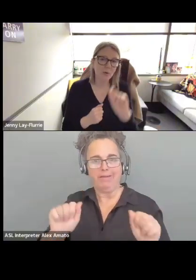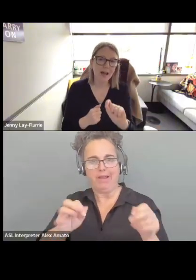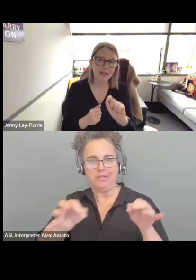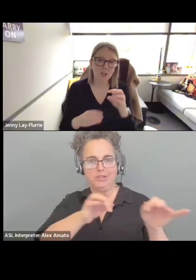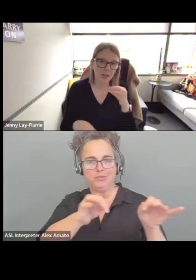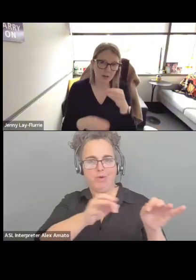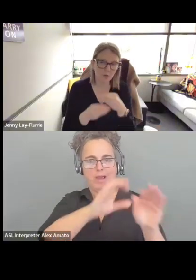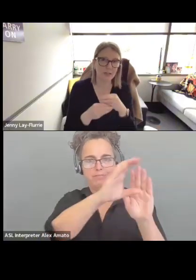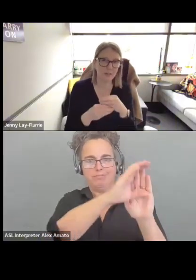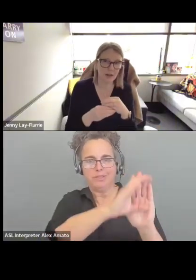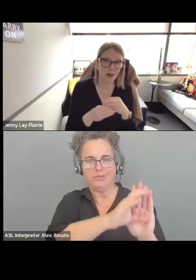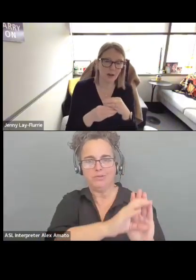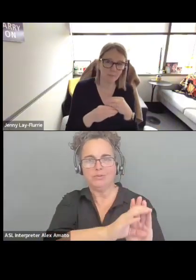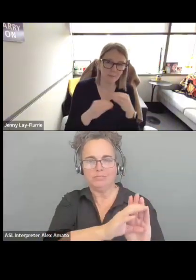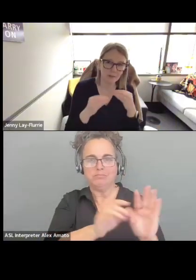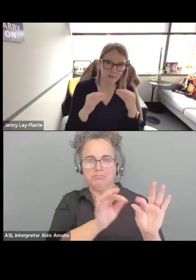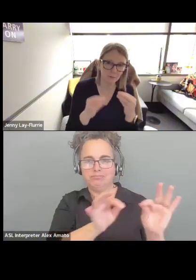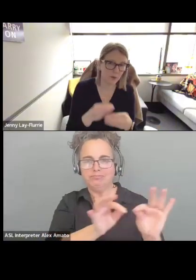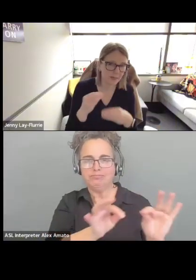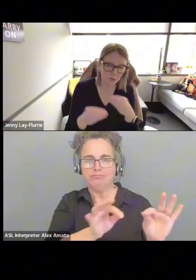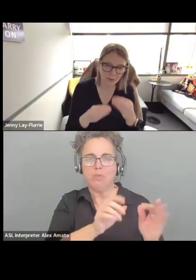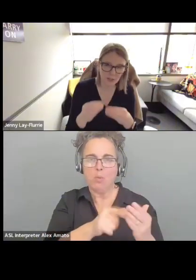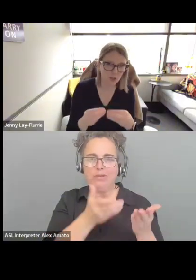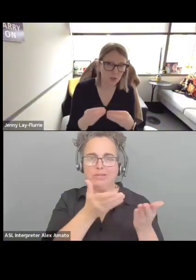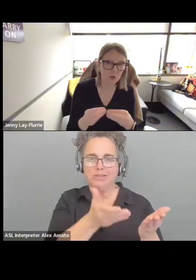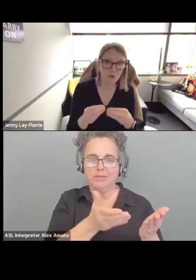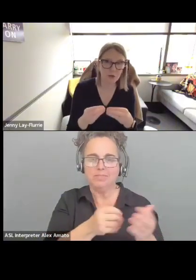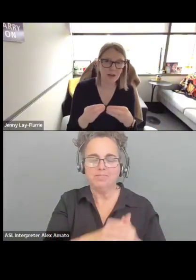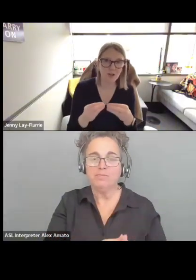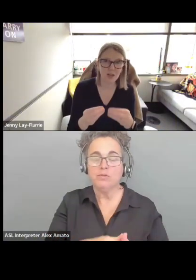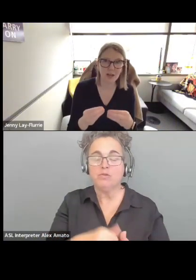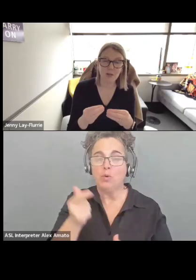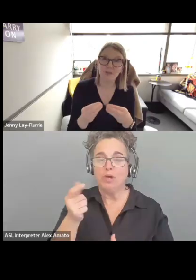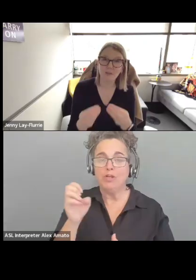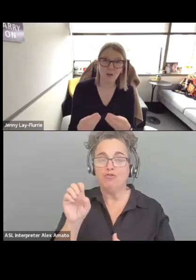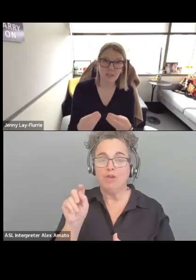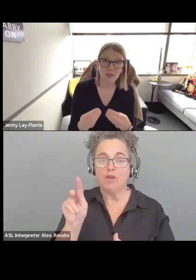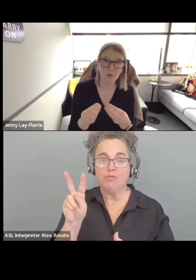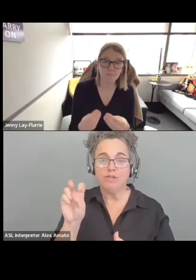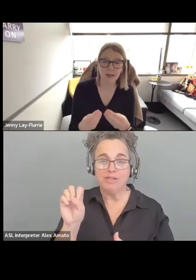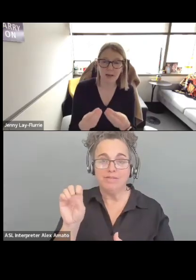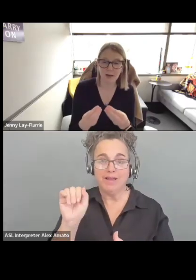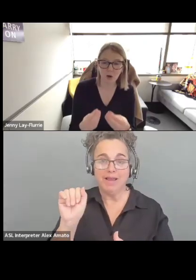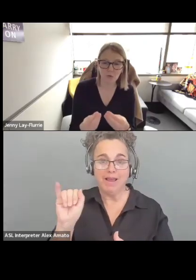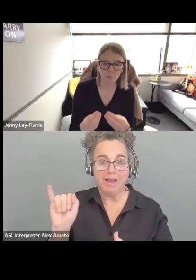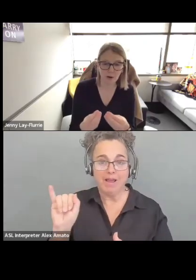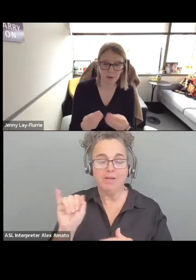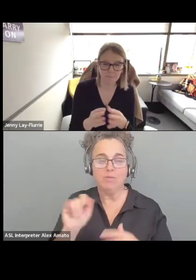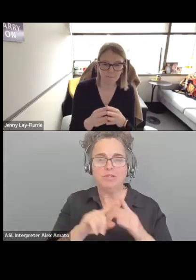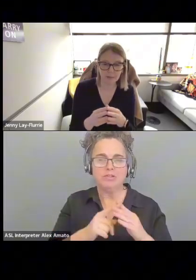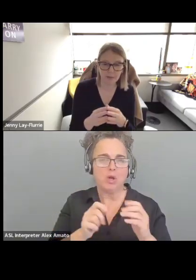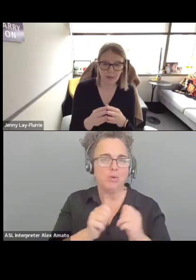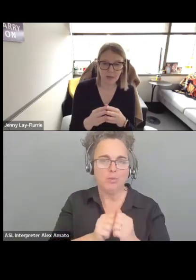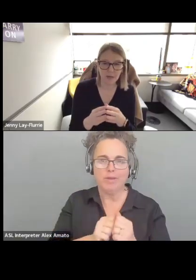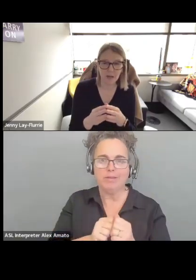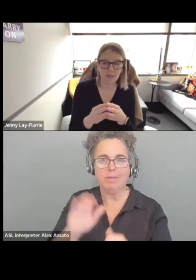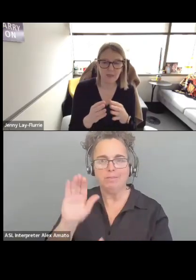Then you add generative AI - this 2022 chapter - that started with being co-pilot.